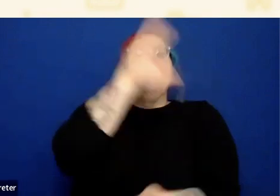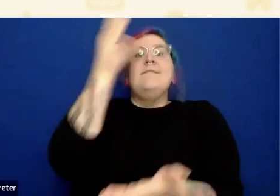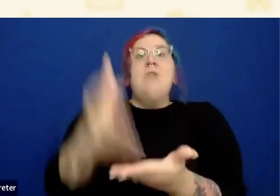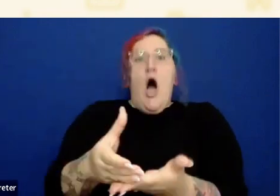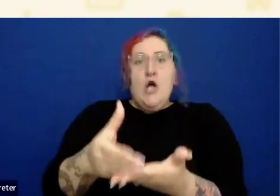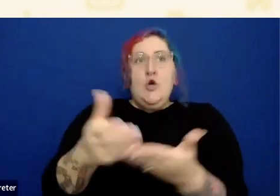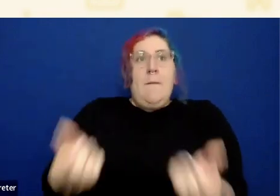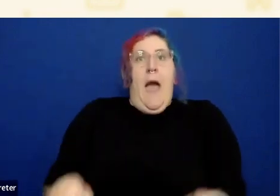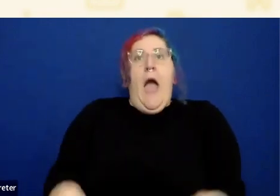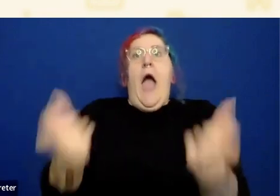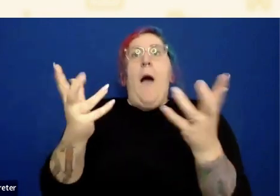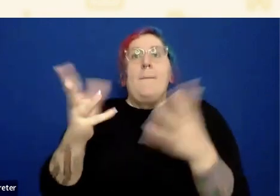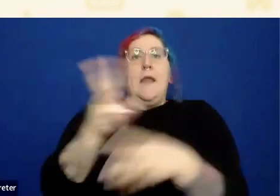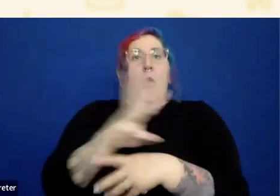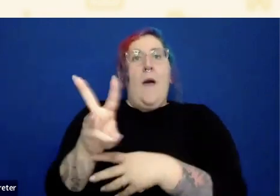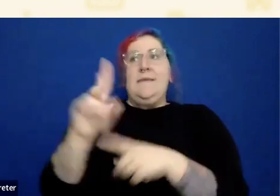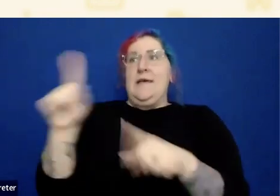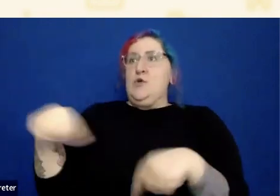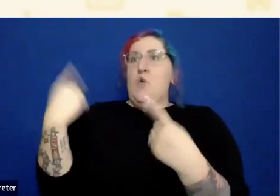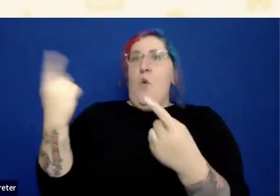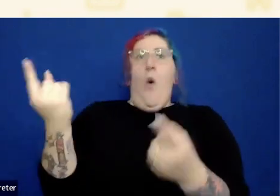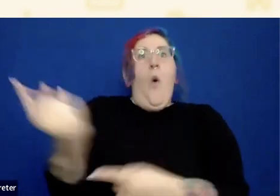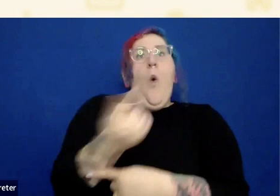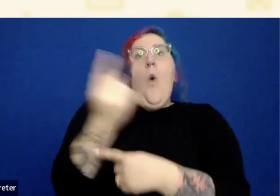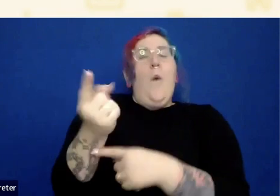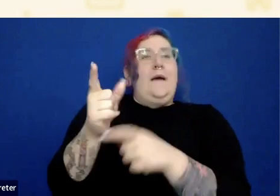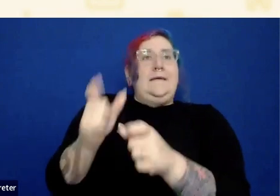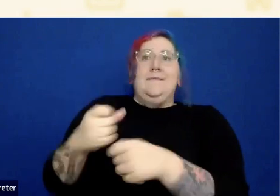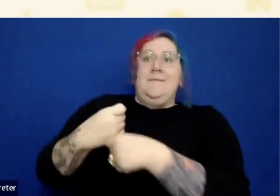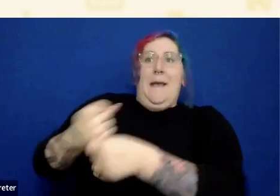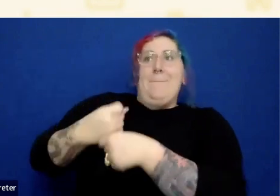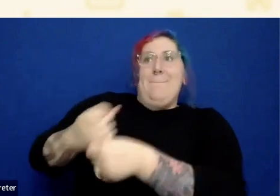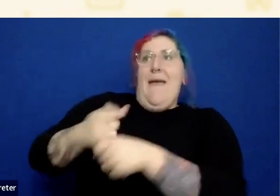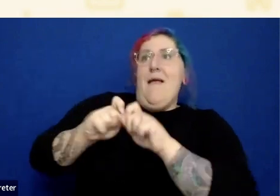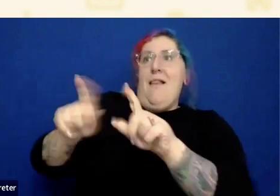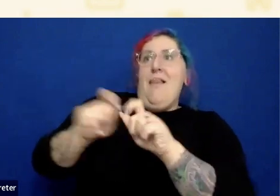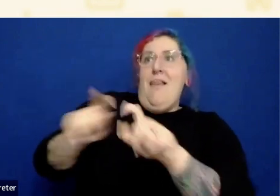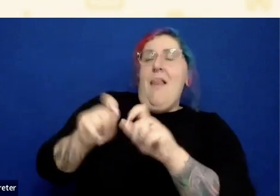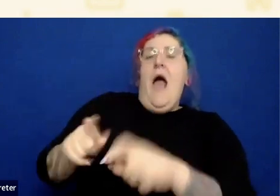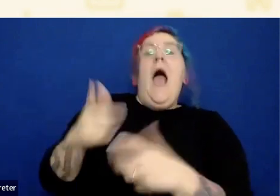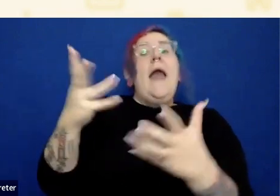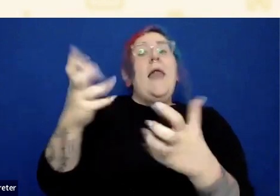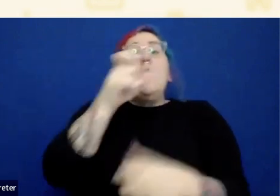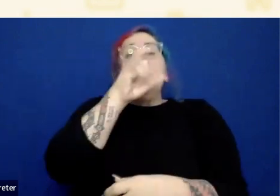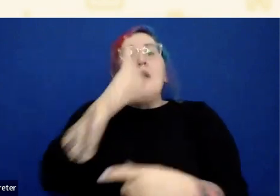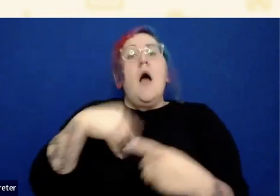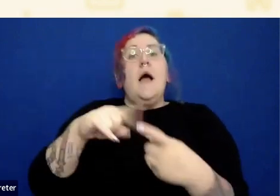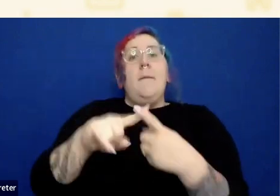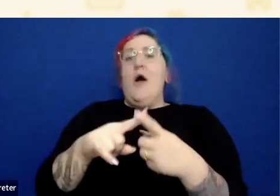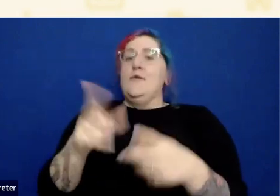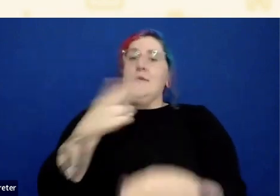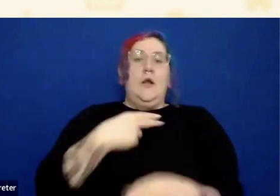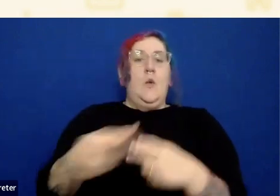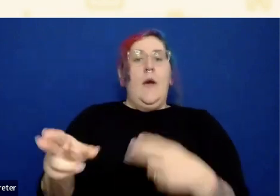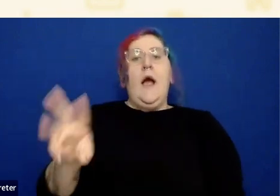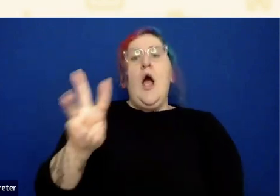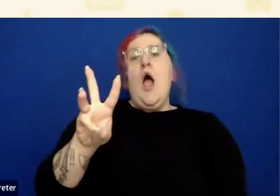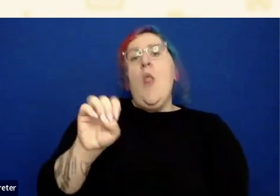I just want to quickly call out the WebAIM Million, which is the statistical data set Jennison was referring to there,